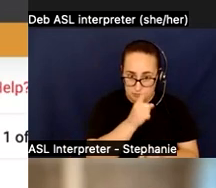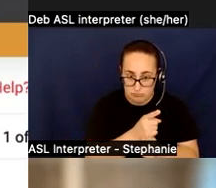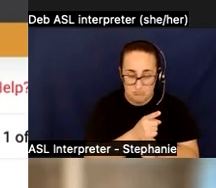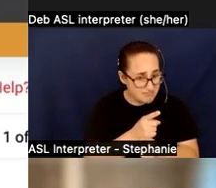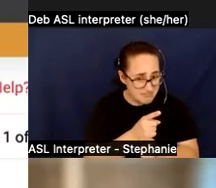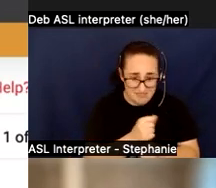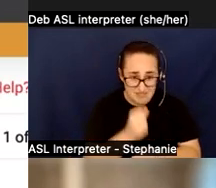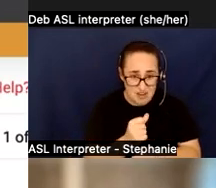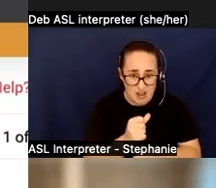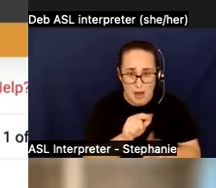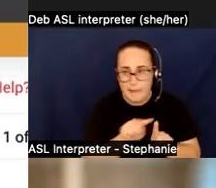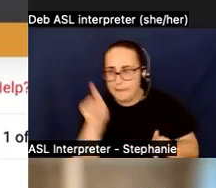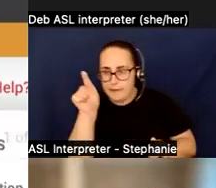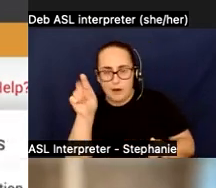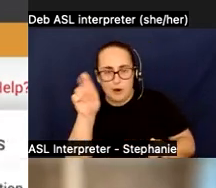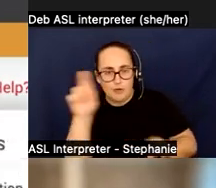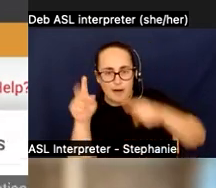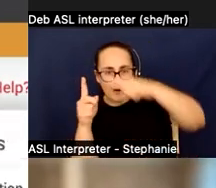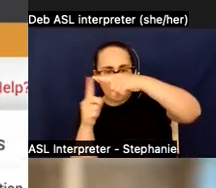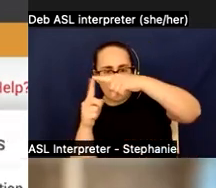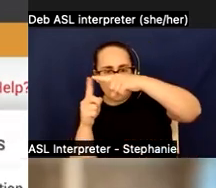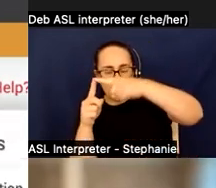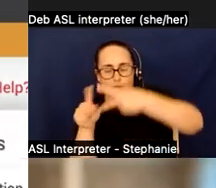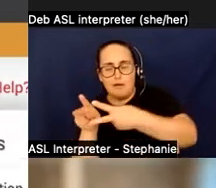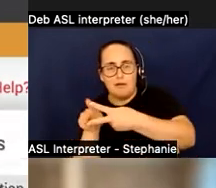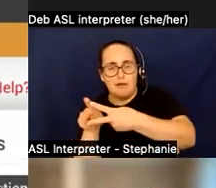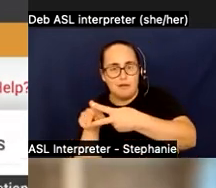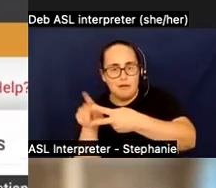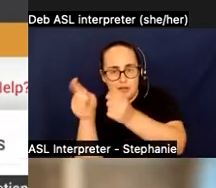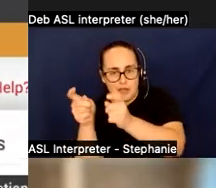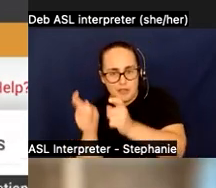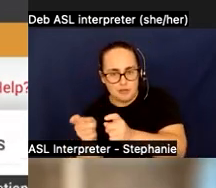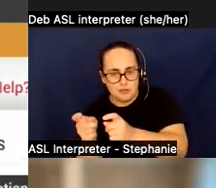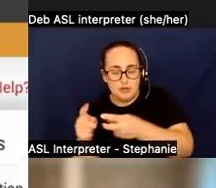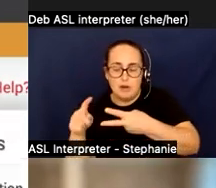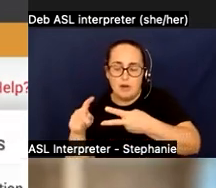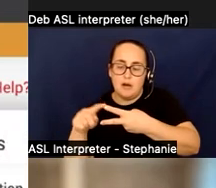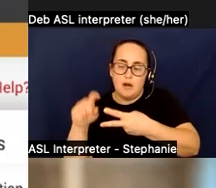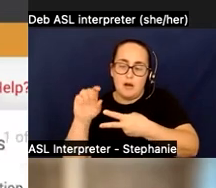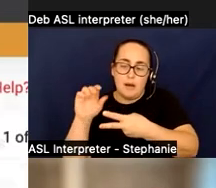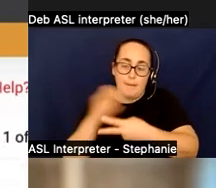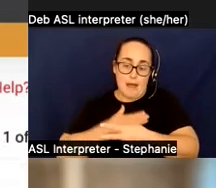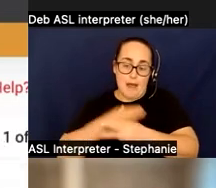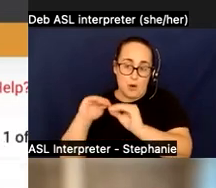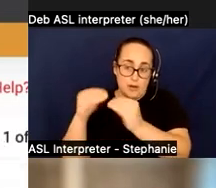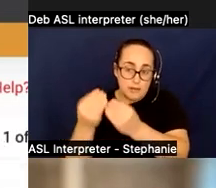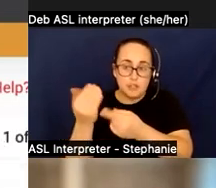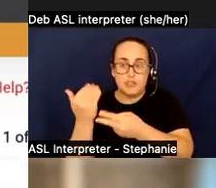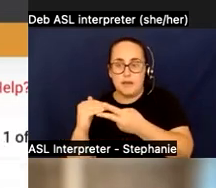go up into the right-hand corner. Make those changes in My Profile or My Organization.